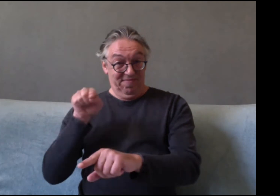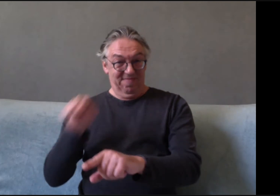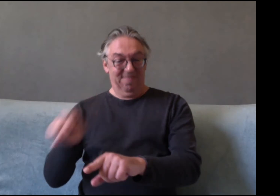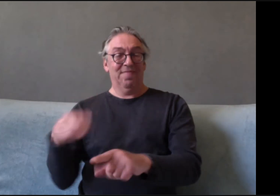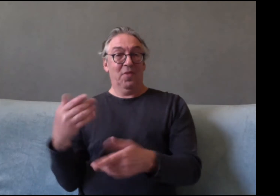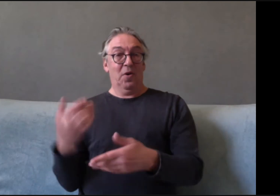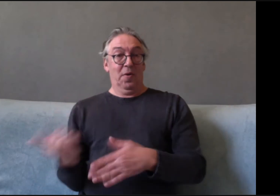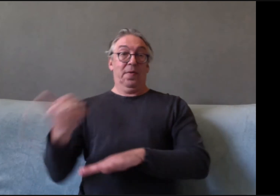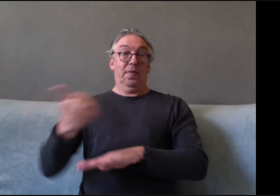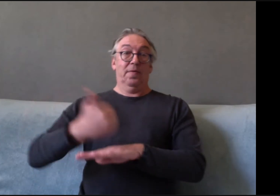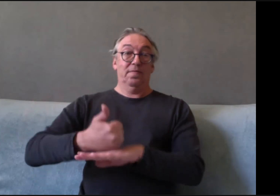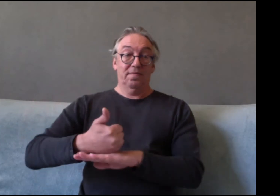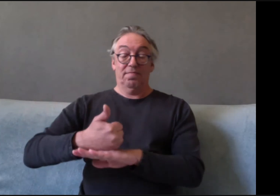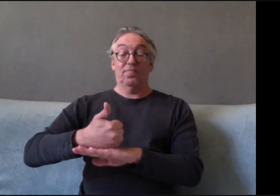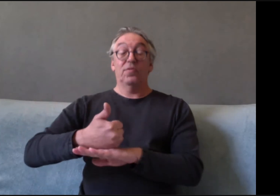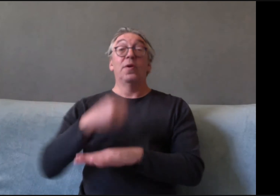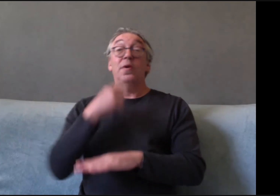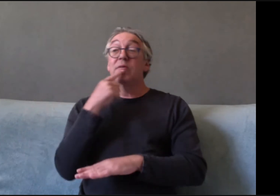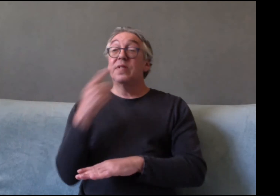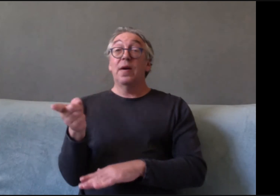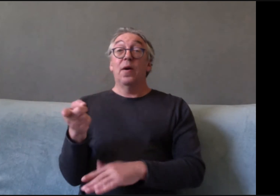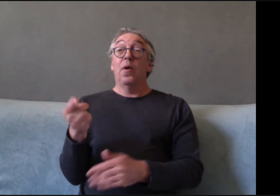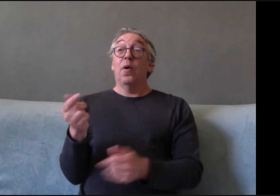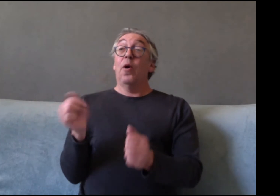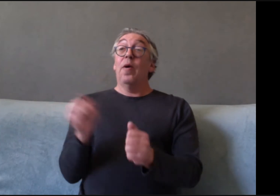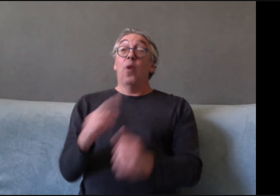for persons with disabilities to help services.